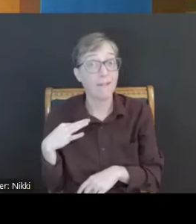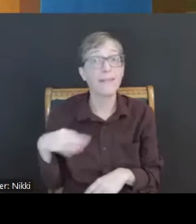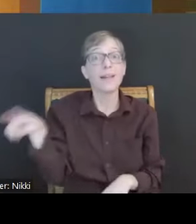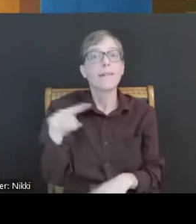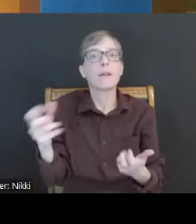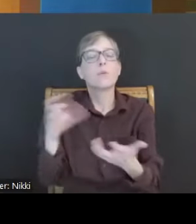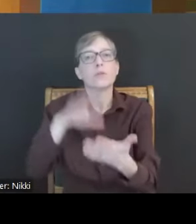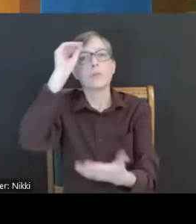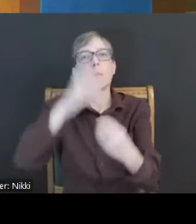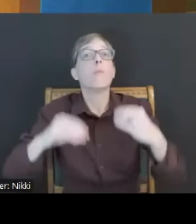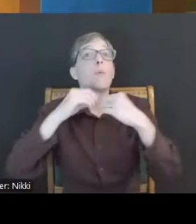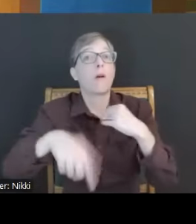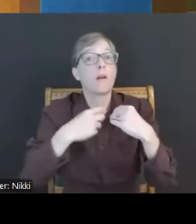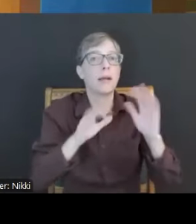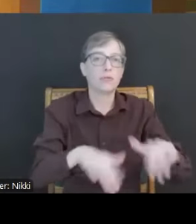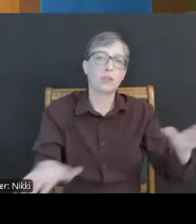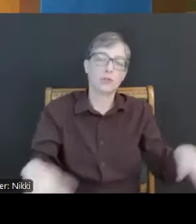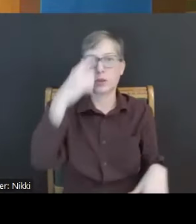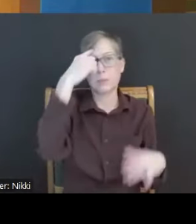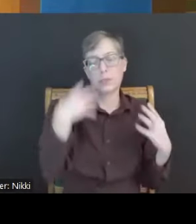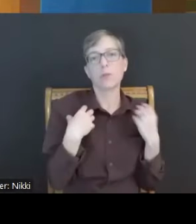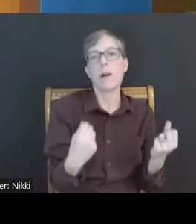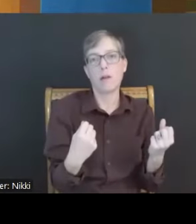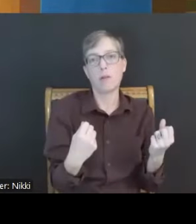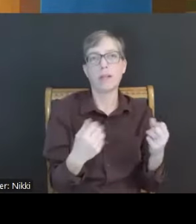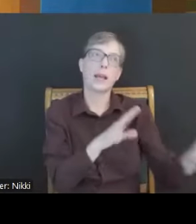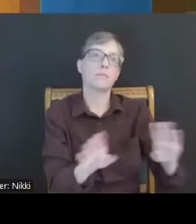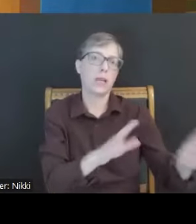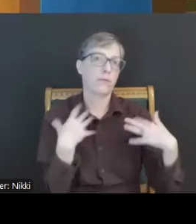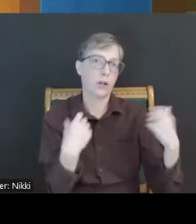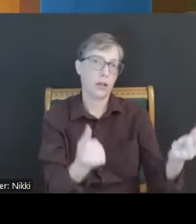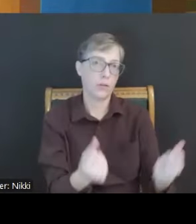Behavioral Health so that led to those Community conversations and then we also said wait a minute